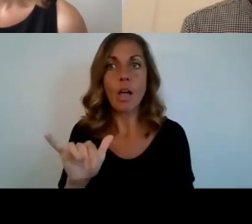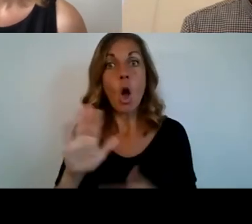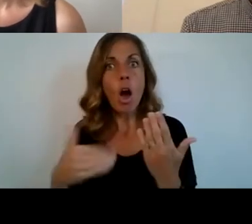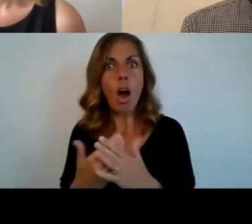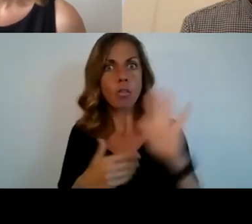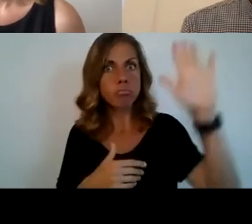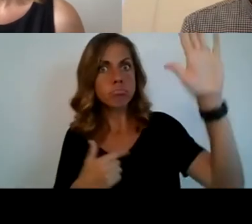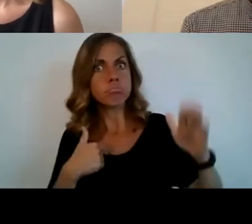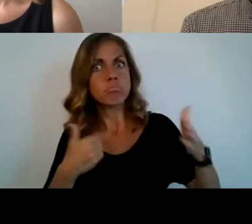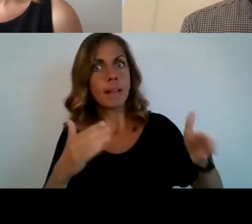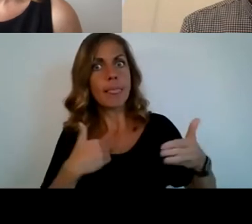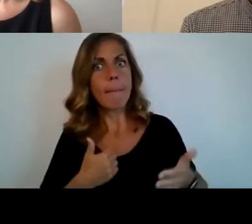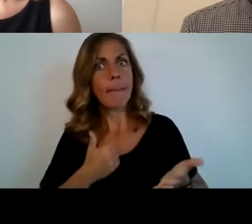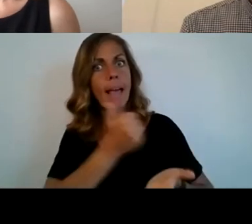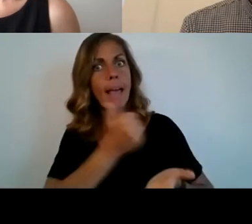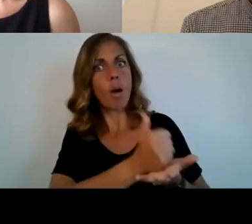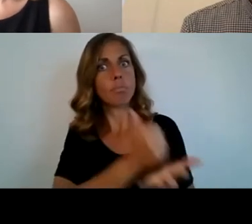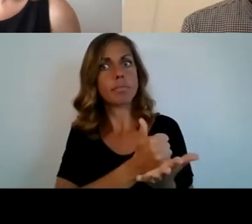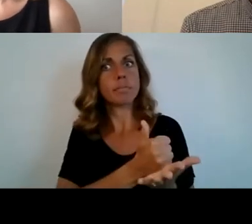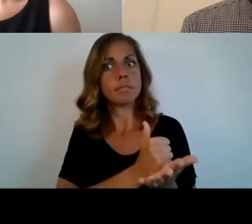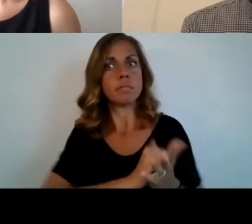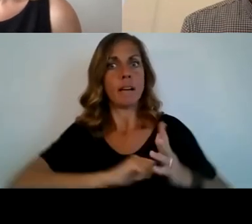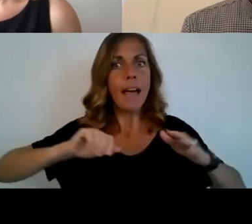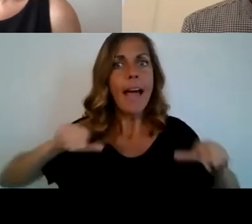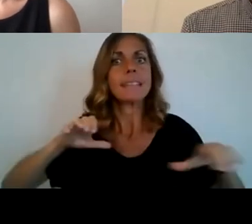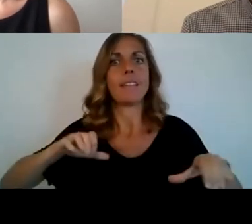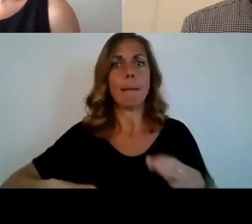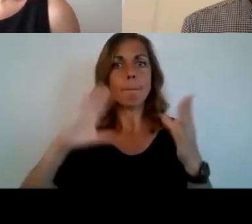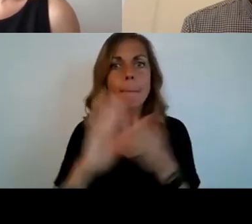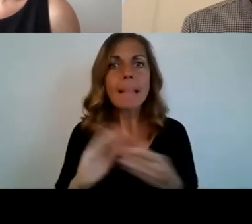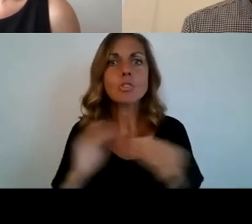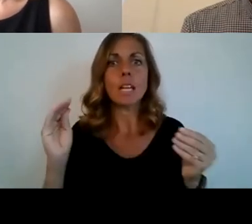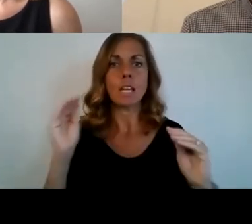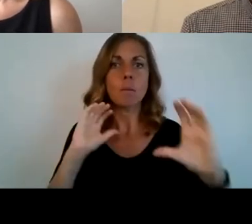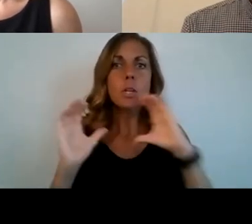and help activate messaging and education and communication. Like anything that needs